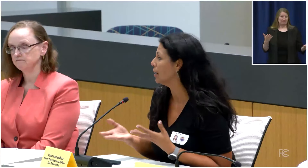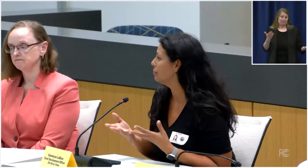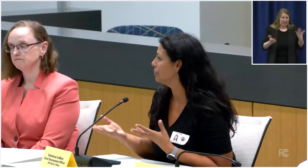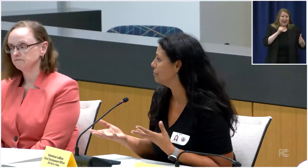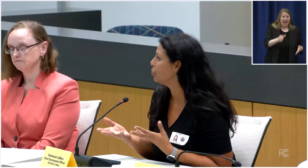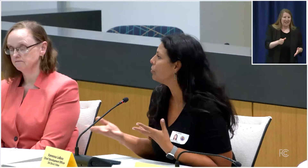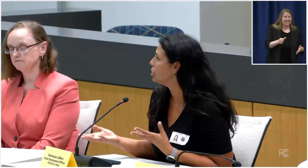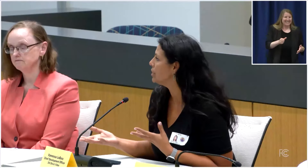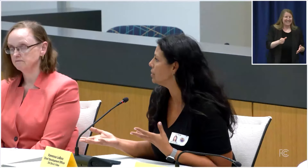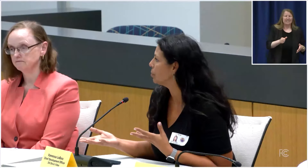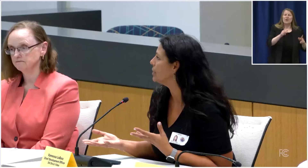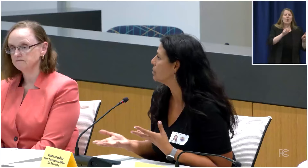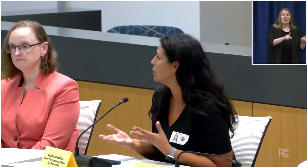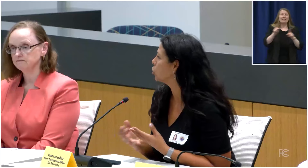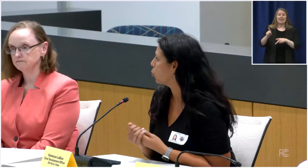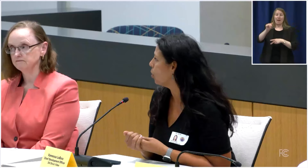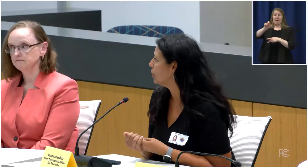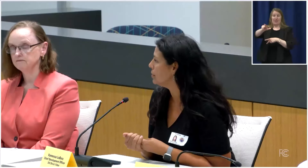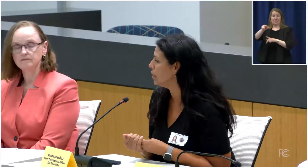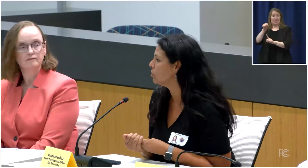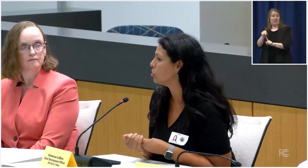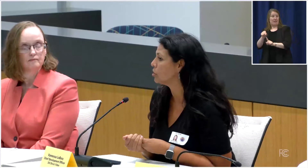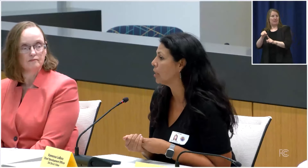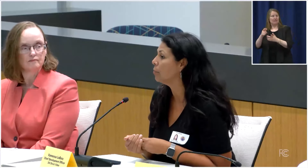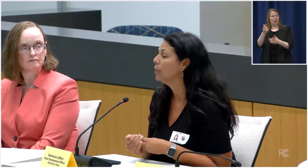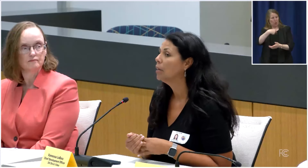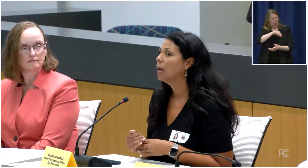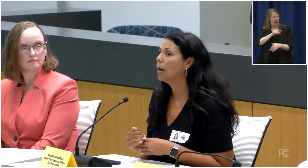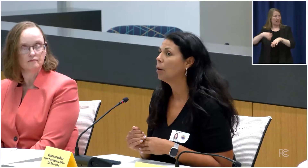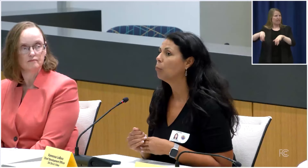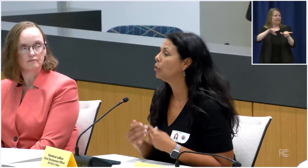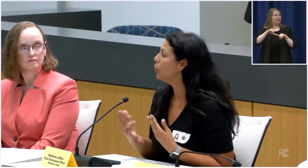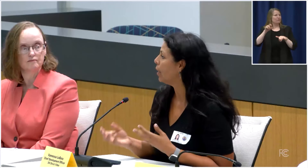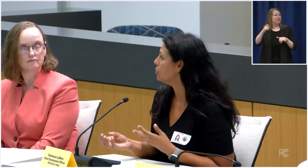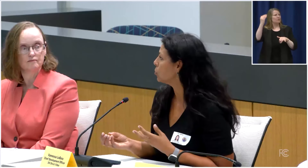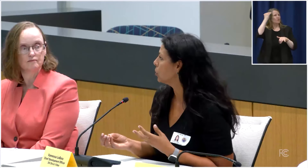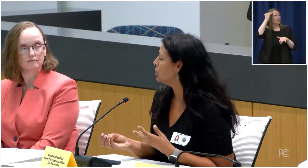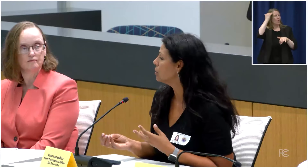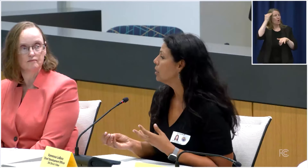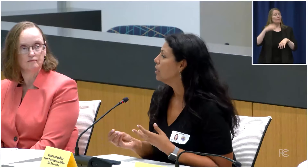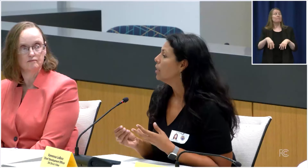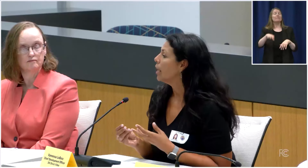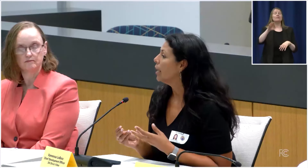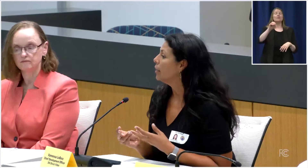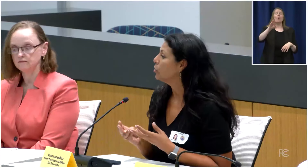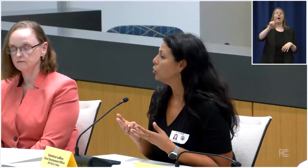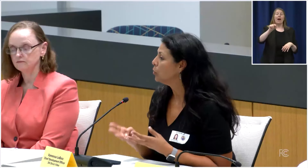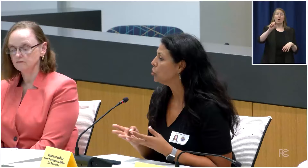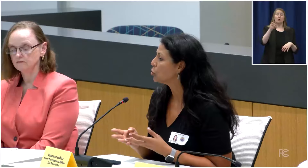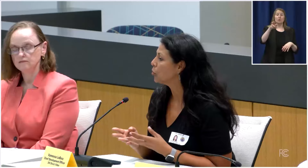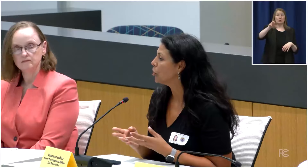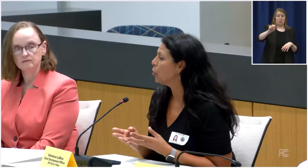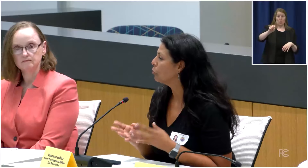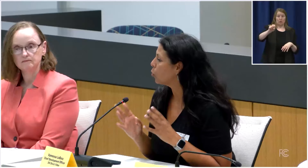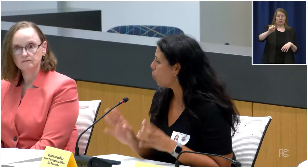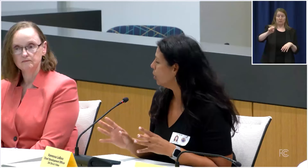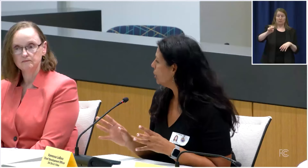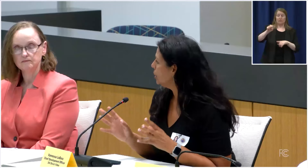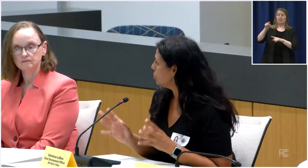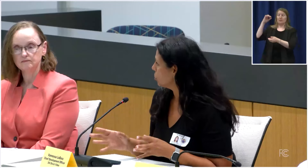EVERYONE SPEAKS REALLY GREAT ENGLISH AND THERE HAVE TO BE EFFICIENCY -- OR PROFICIENCIES IN PLACE TO